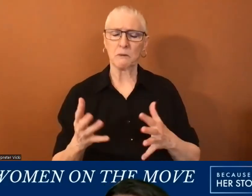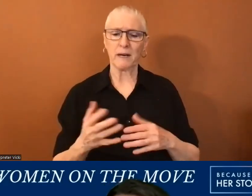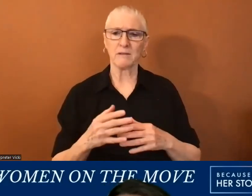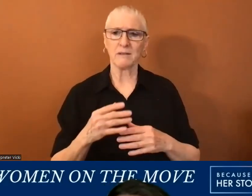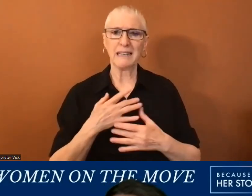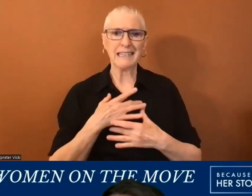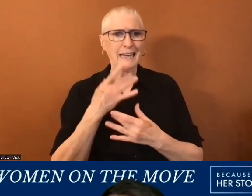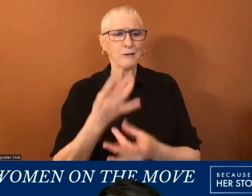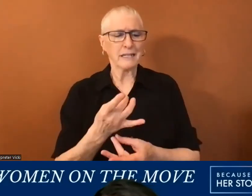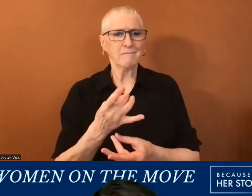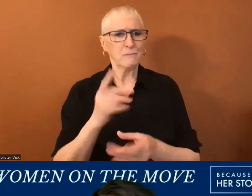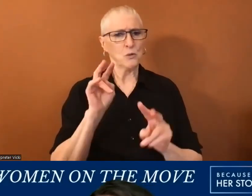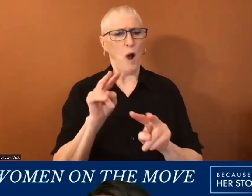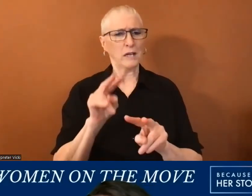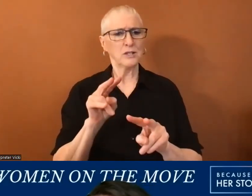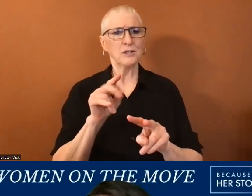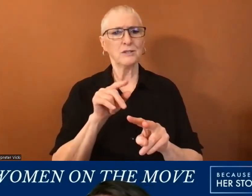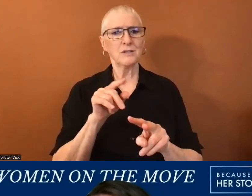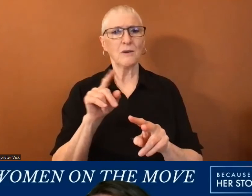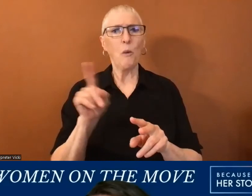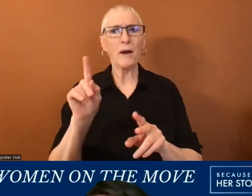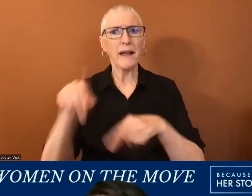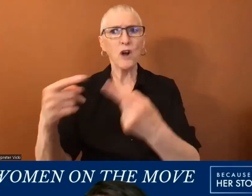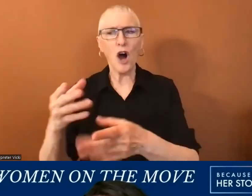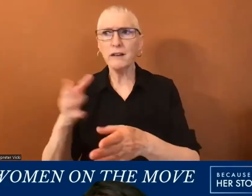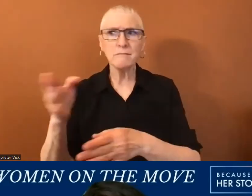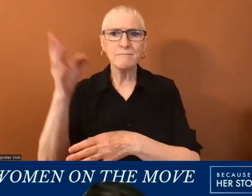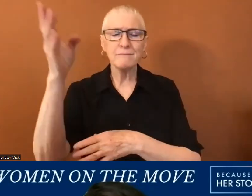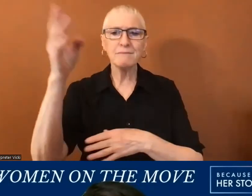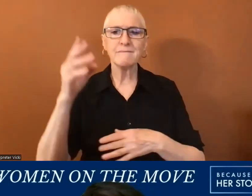watching where those things have gone. Um, there's some, you know, other work that we started